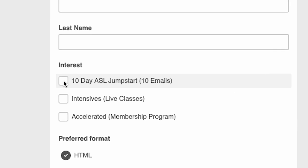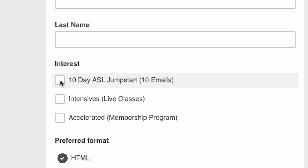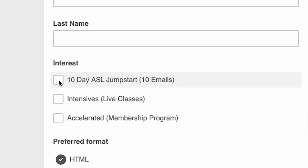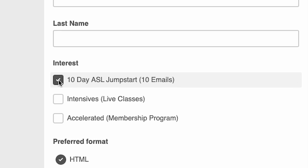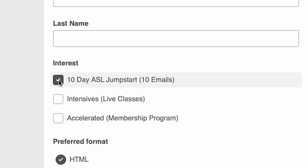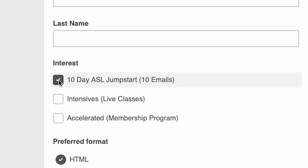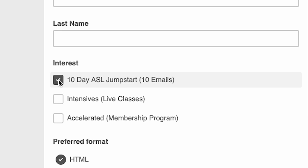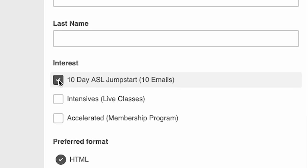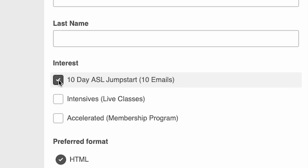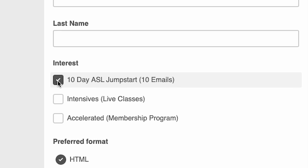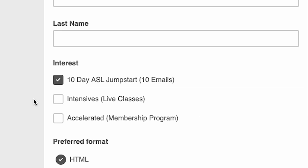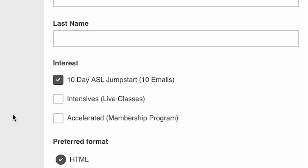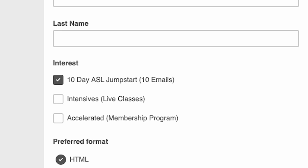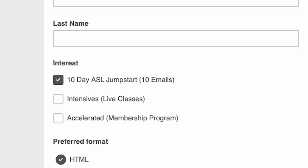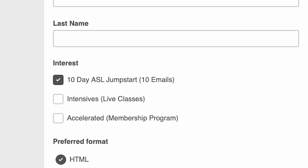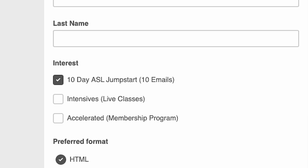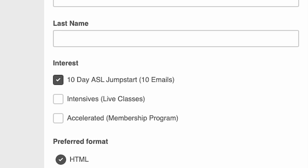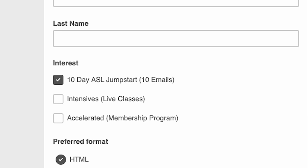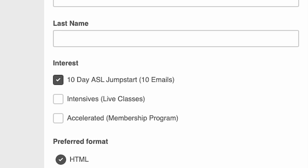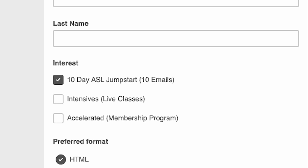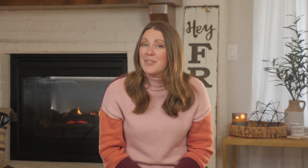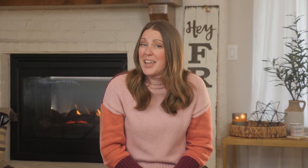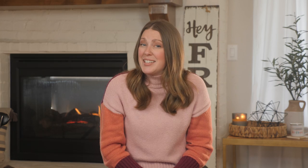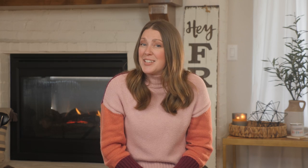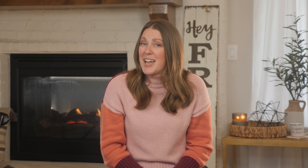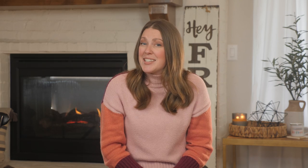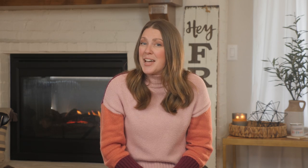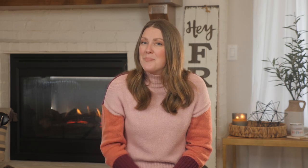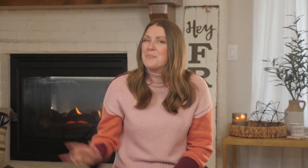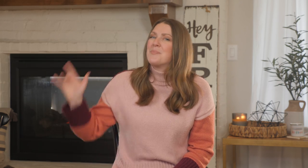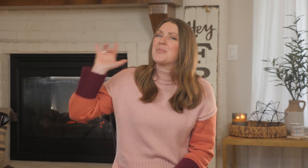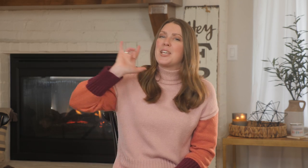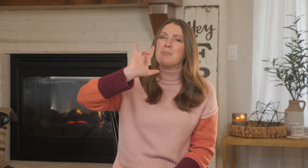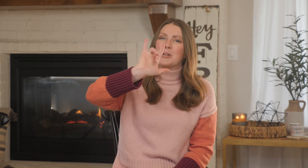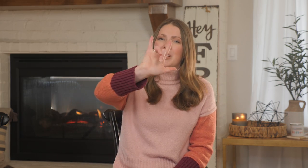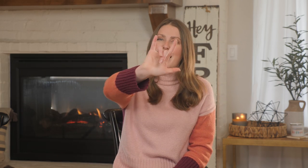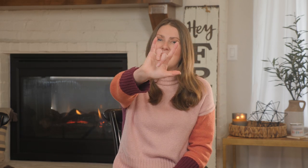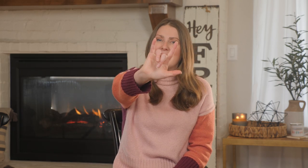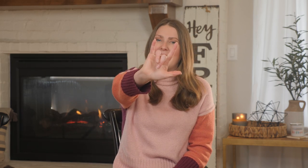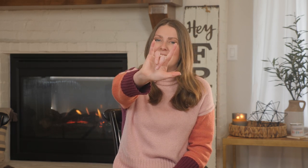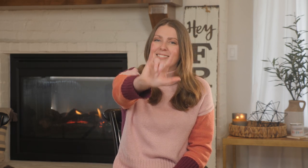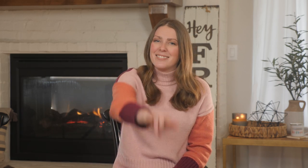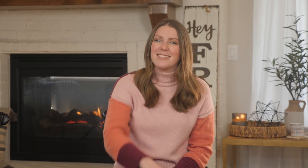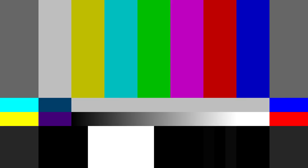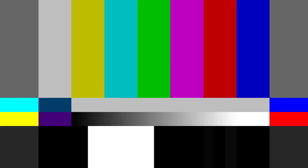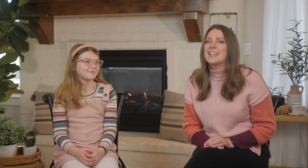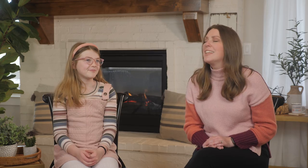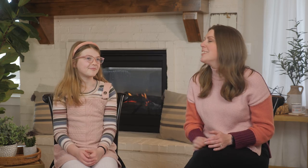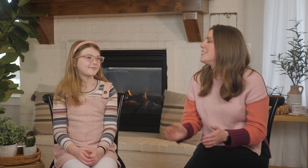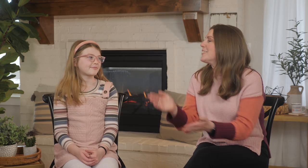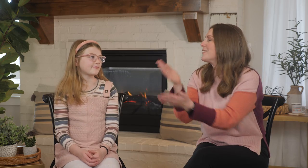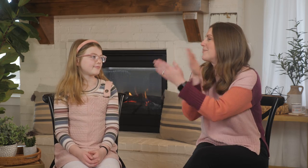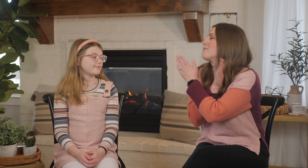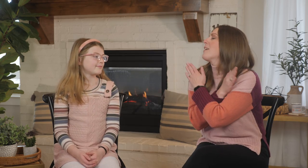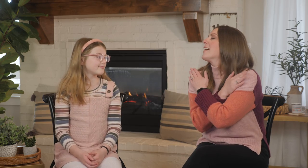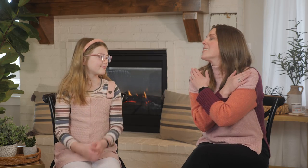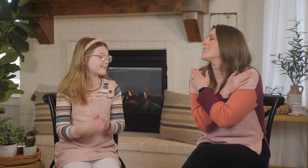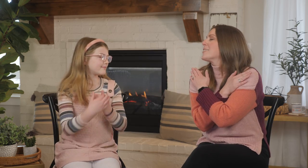to click the 10 day ASL jump start and until next time keep learning how to sign 🤟 Can you do rest? Not dead.